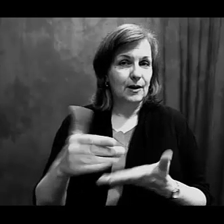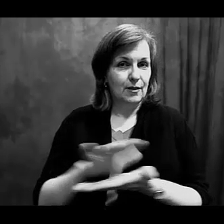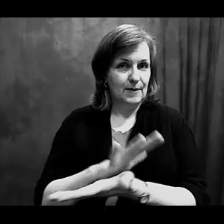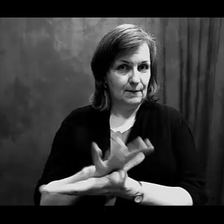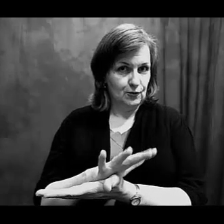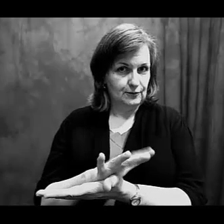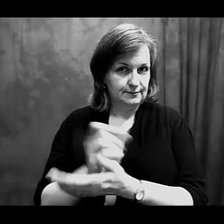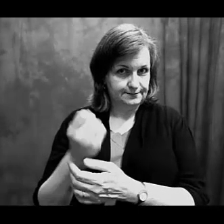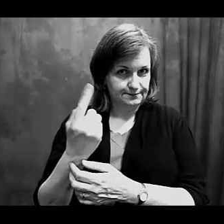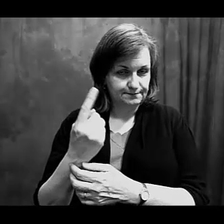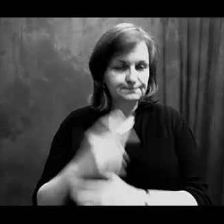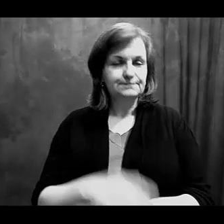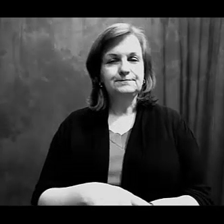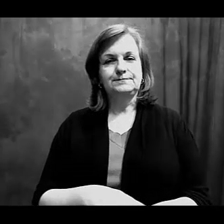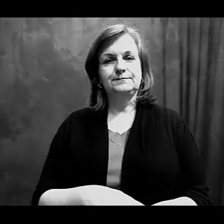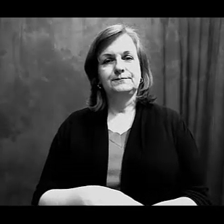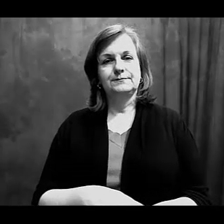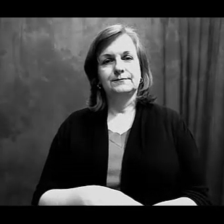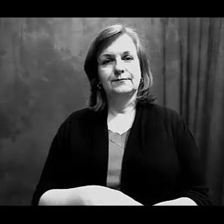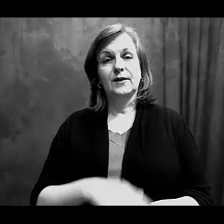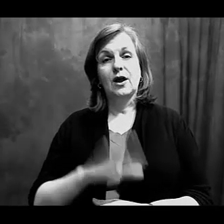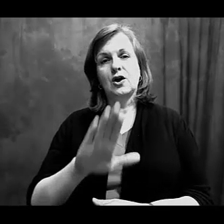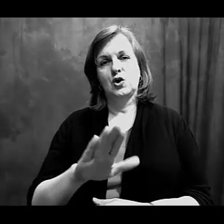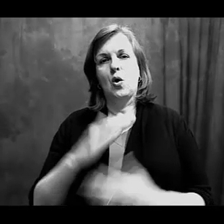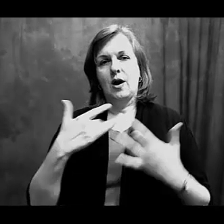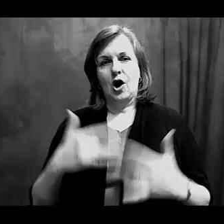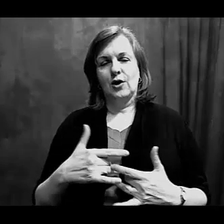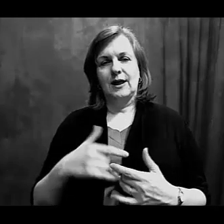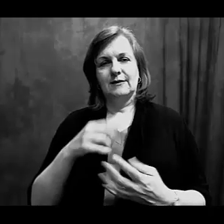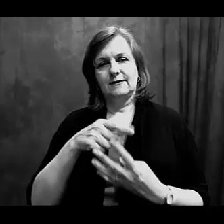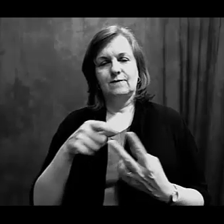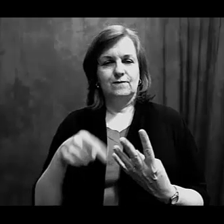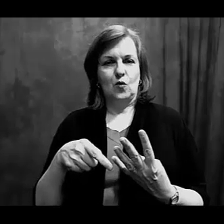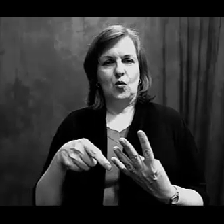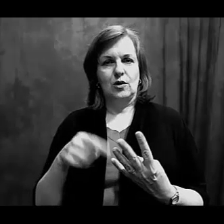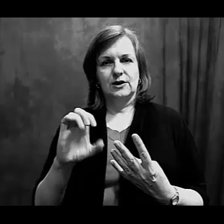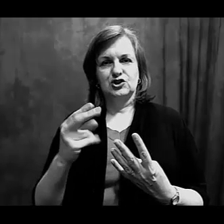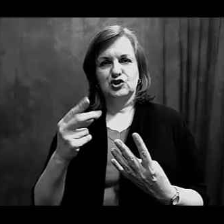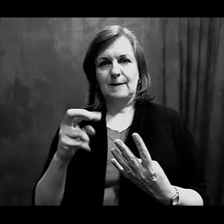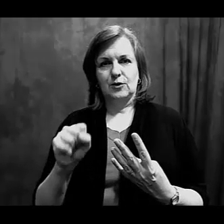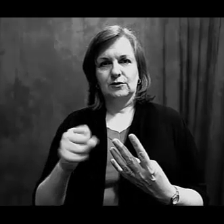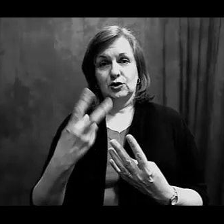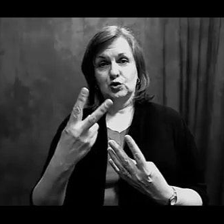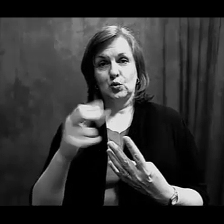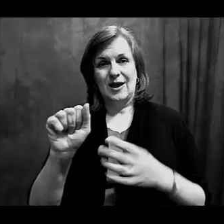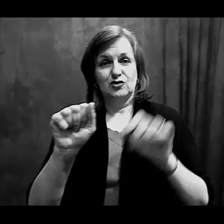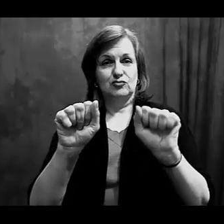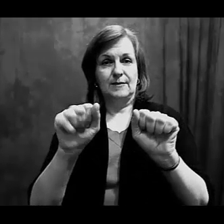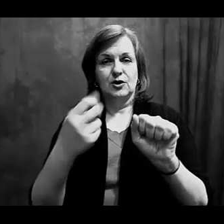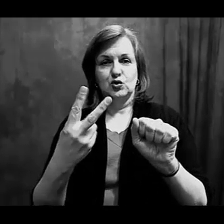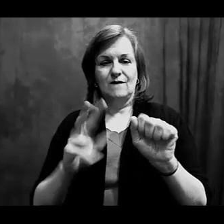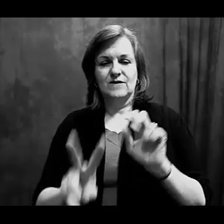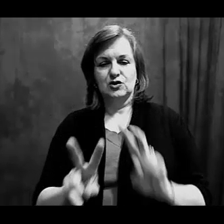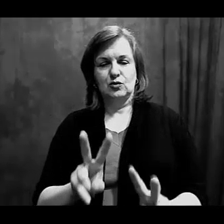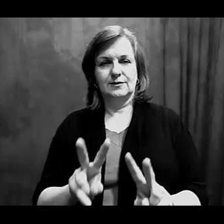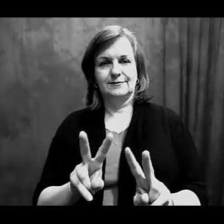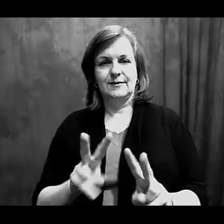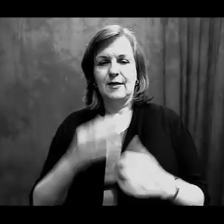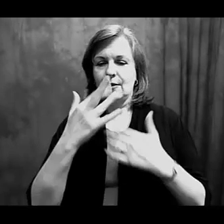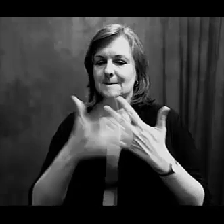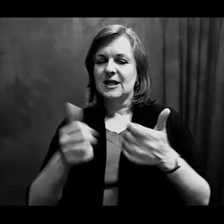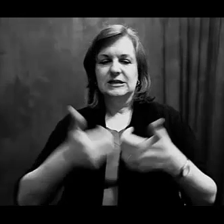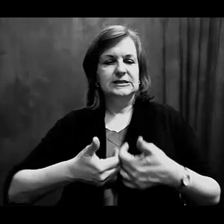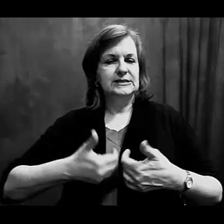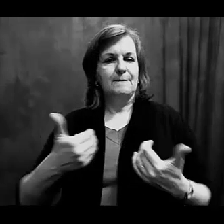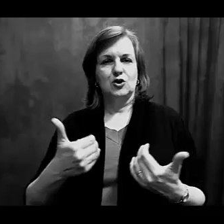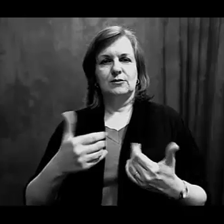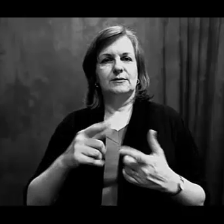you have a four chambered heart - 2 atria, 2 ventricle this keeps the blood separated there's no mixing it's very efficient circulation